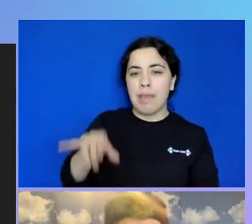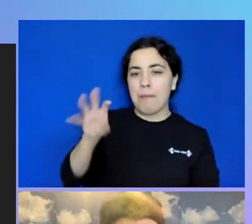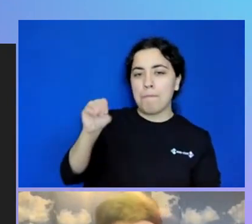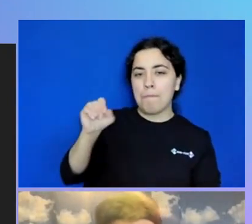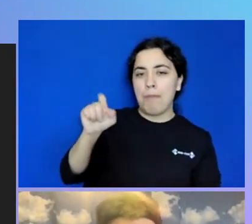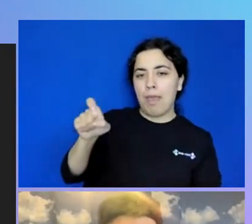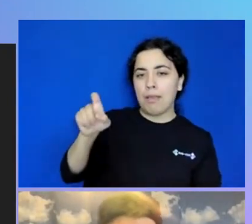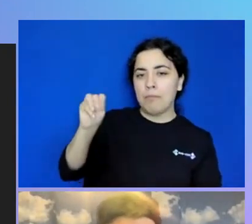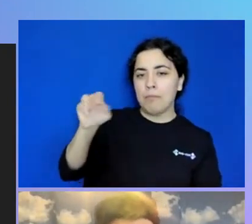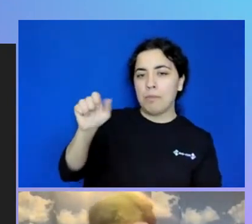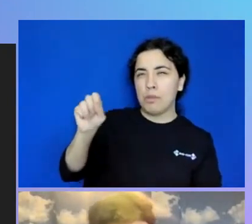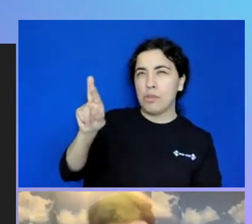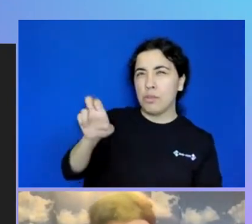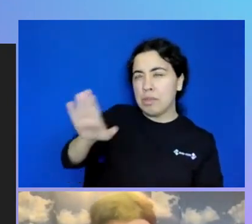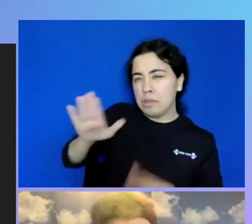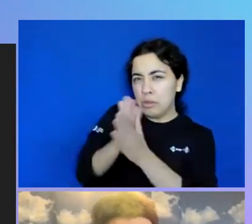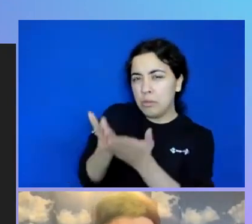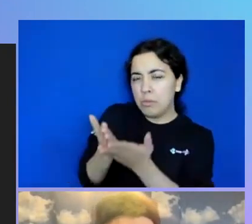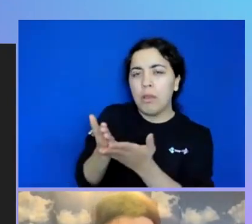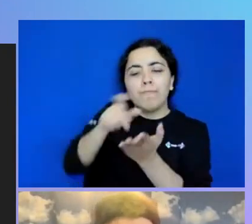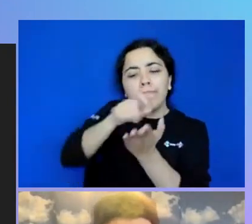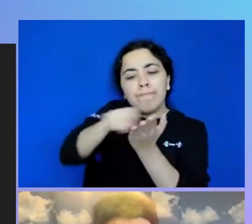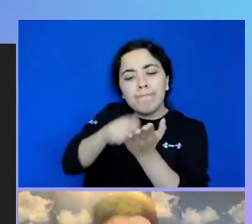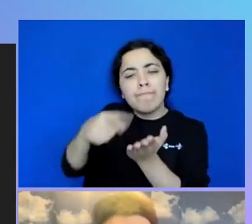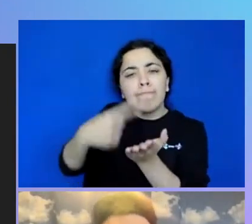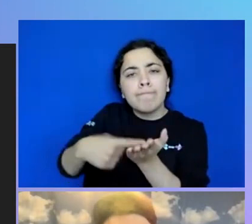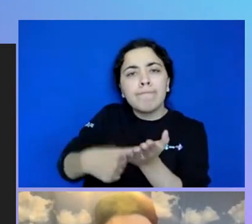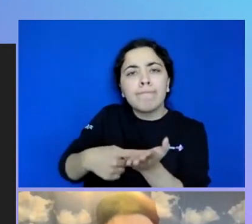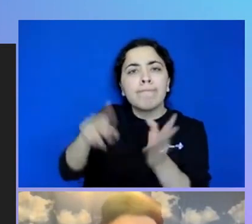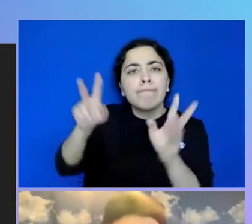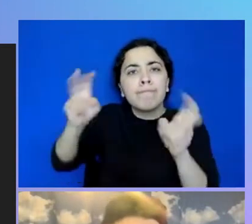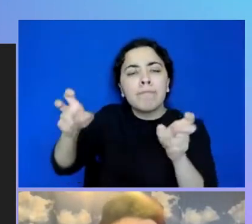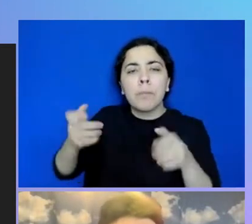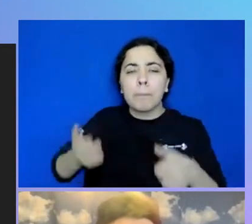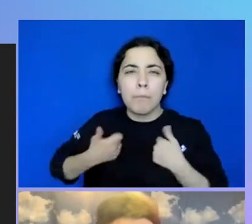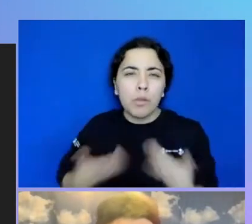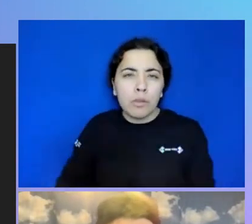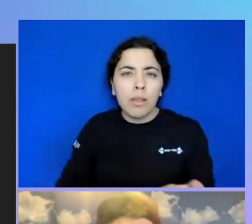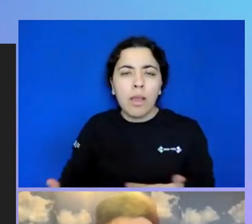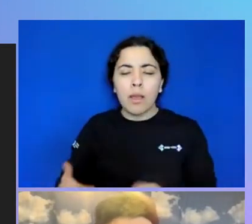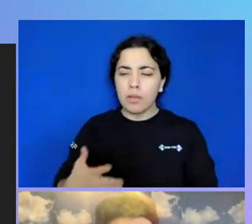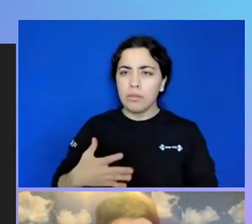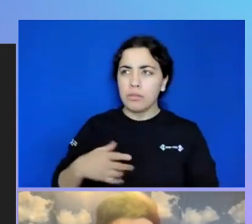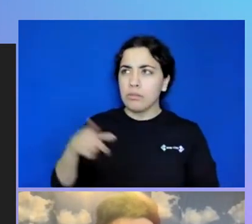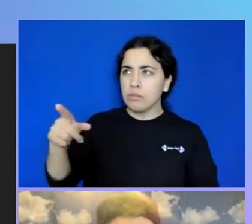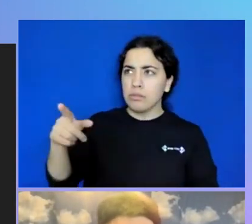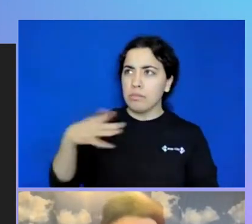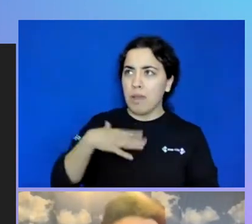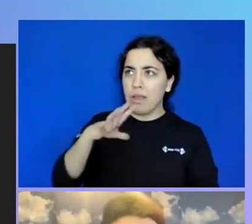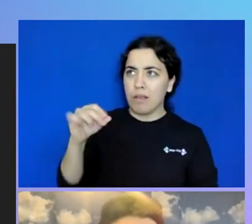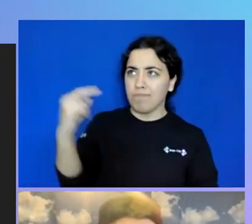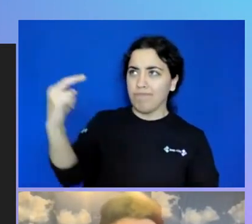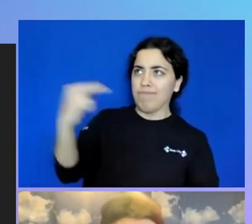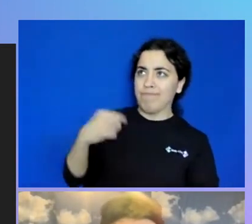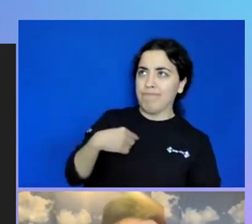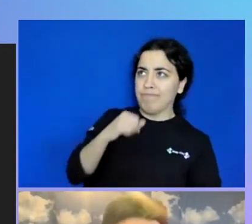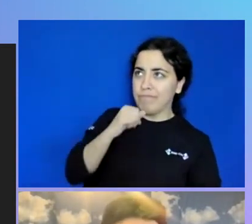self-recognition and self-worth. When you can't be recognized by